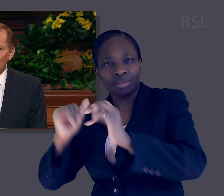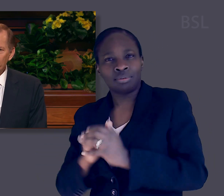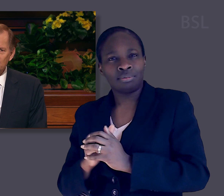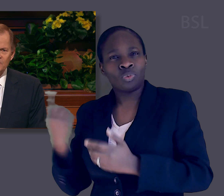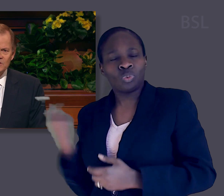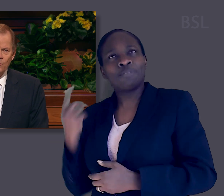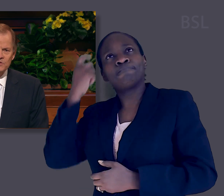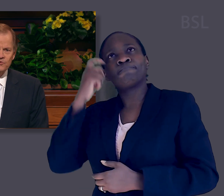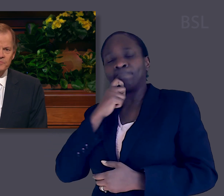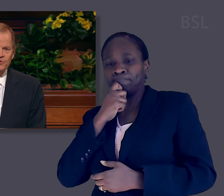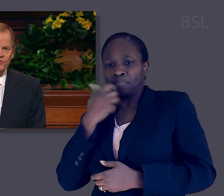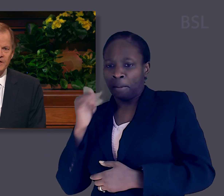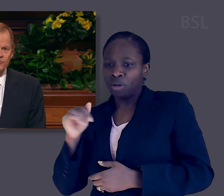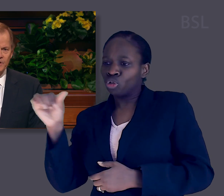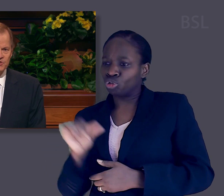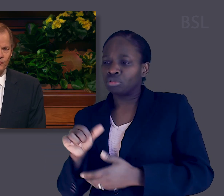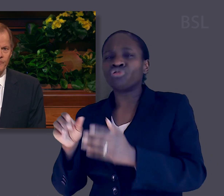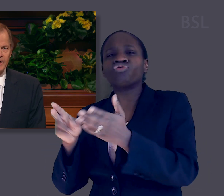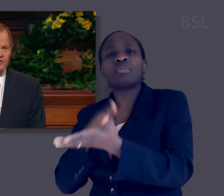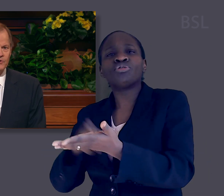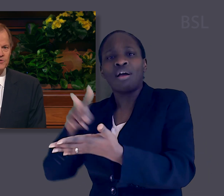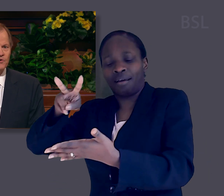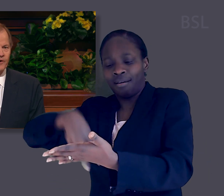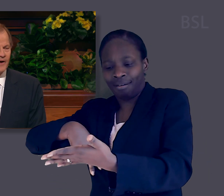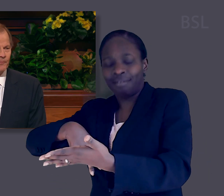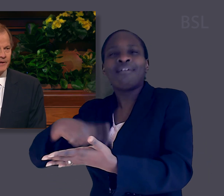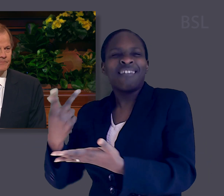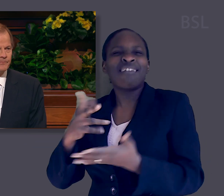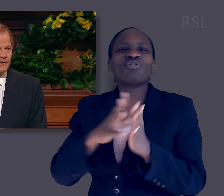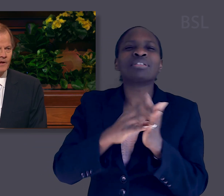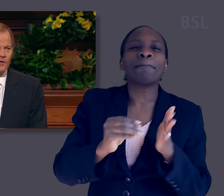we discussed what scripture reading tradition we might introduce to our family